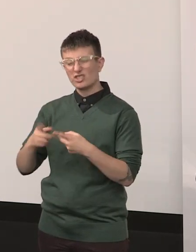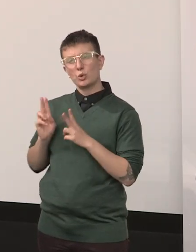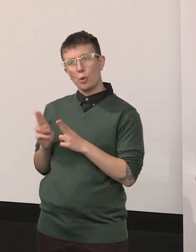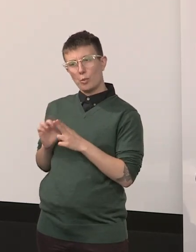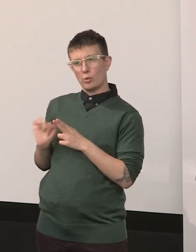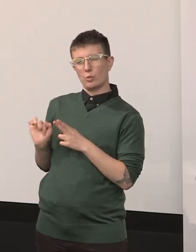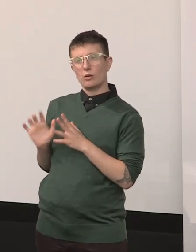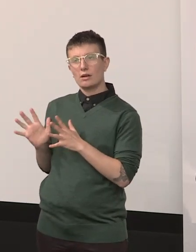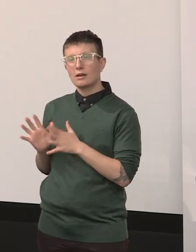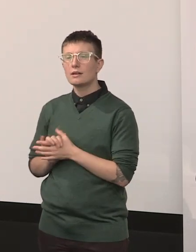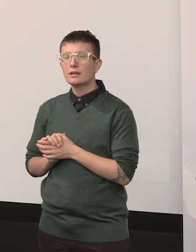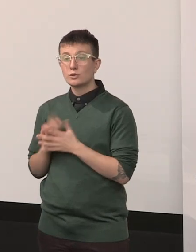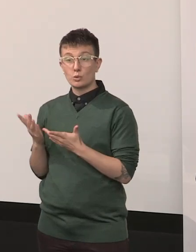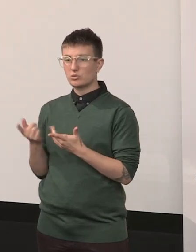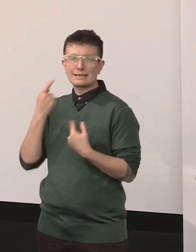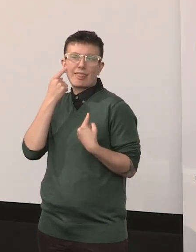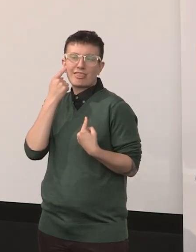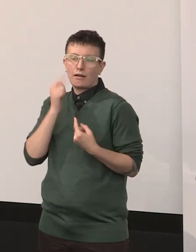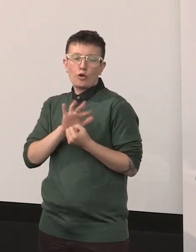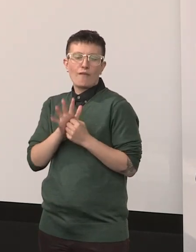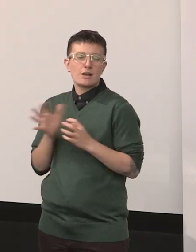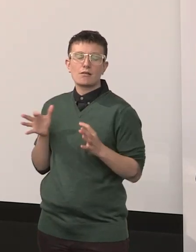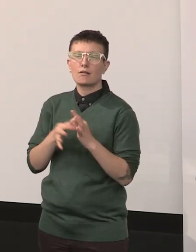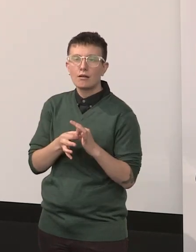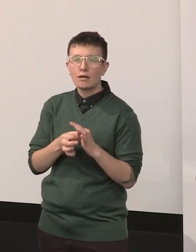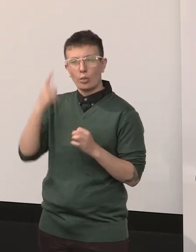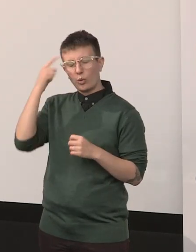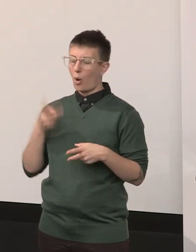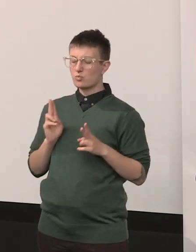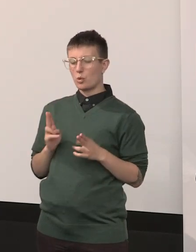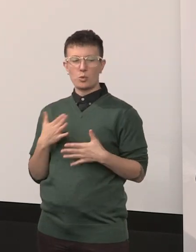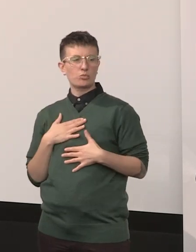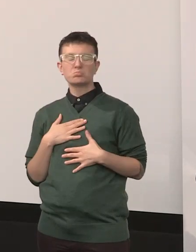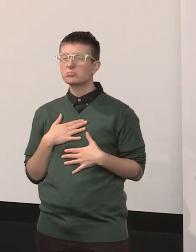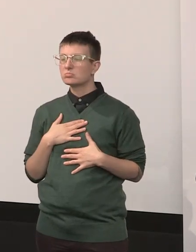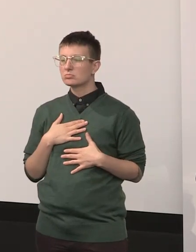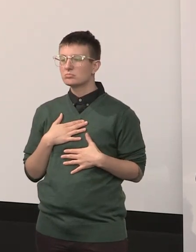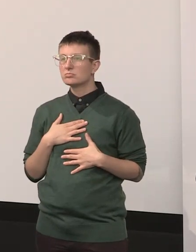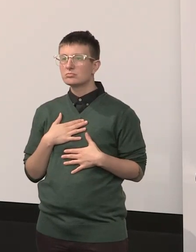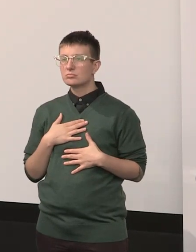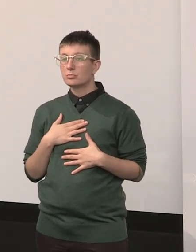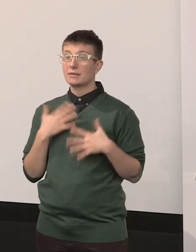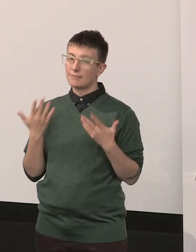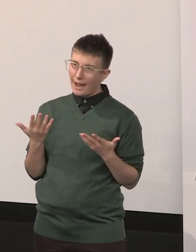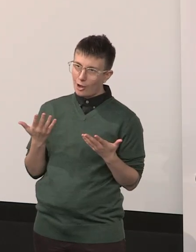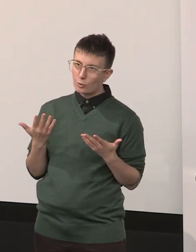condition, shortness of breath and tightness in the chest. That's still the case. In fact, she didn't put any stock on those symptoms, so she